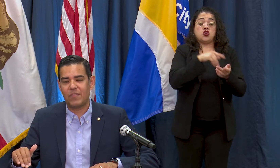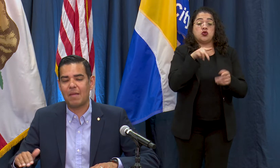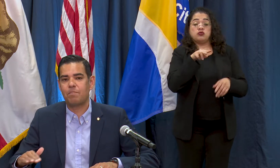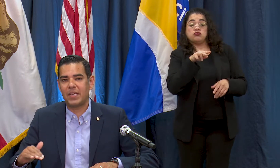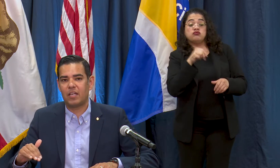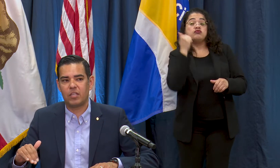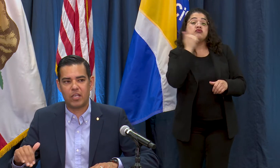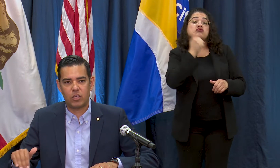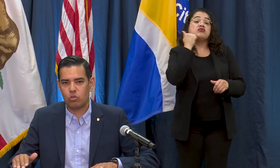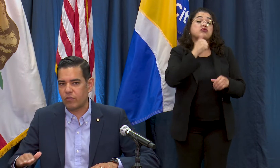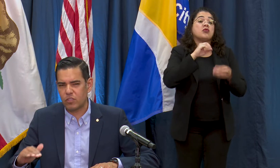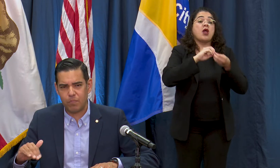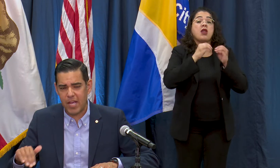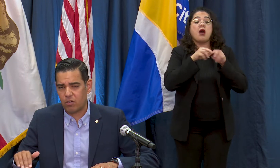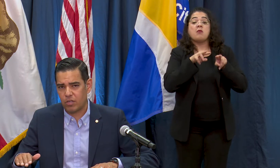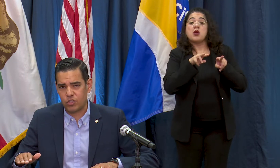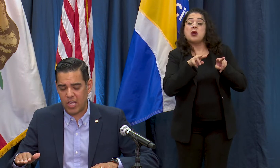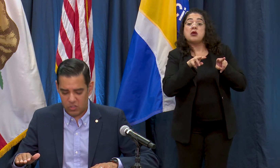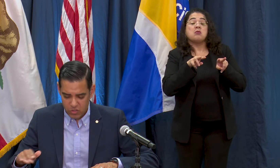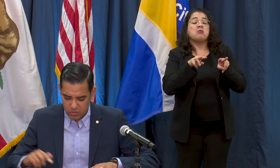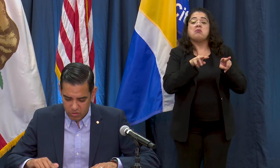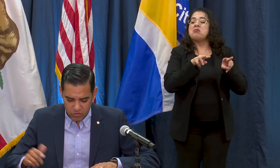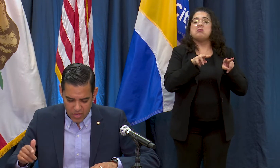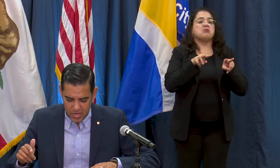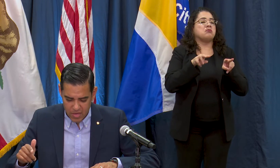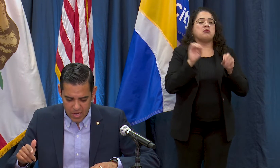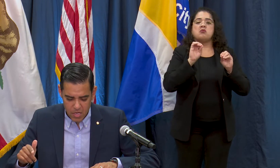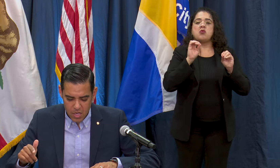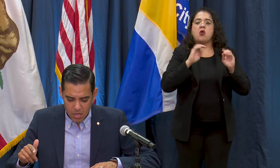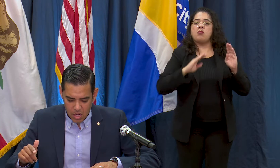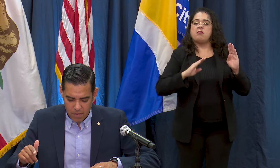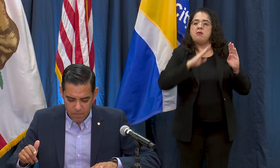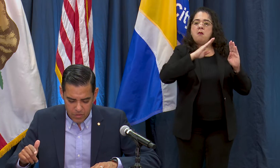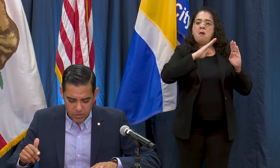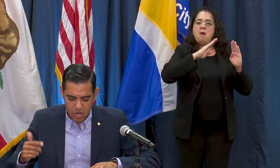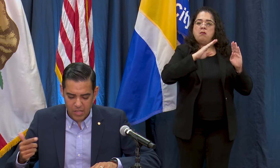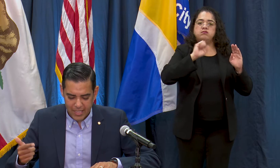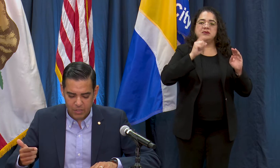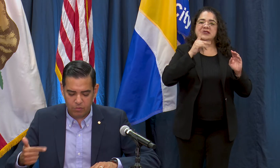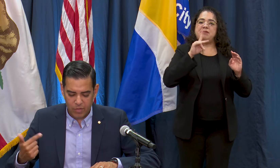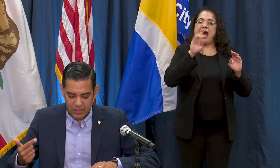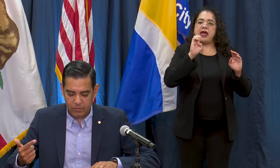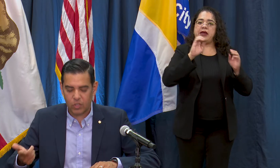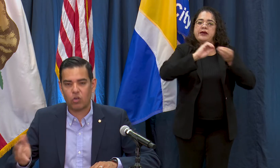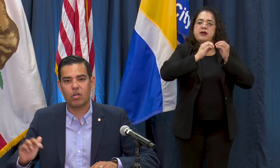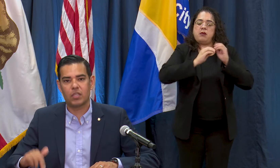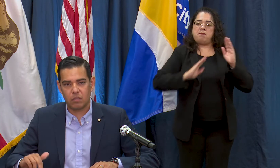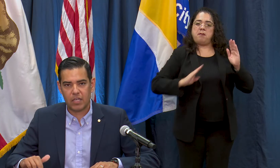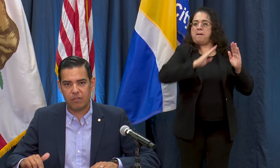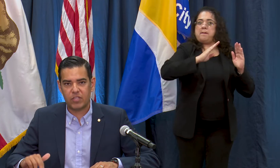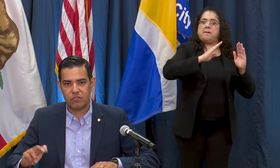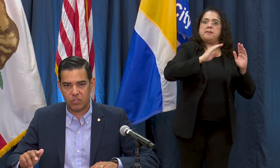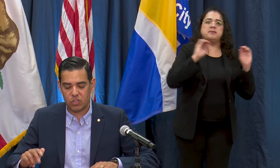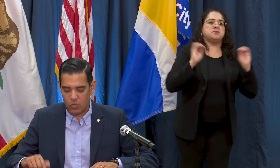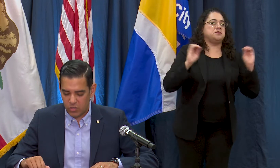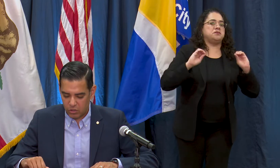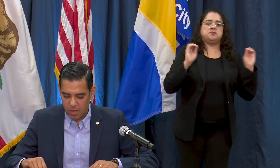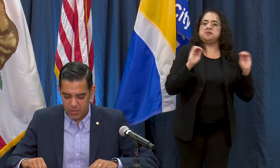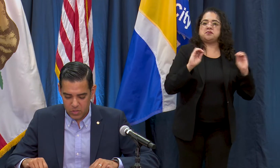that huge of a spike or a change and so they're saying that it's not likely reflective with the current kind of testing situation in Long Beach so